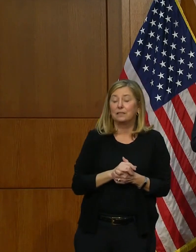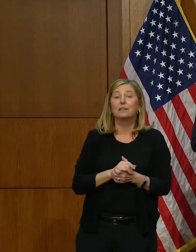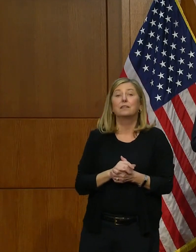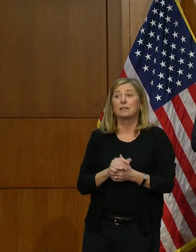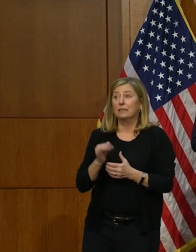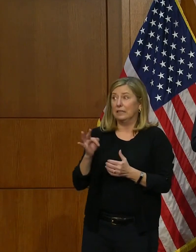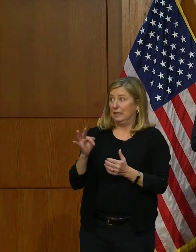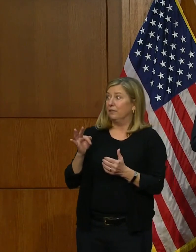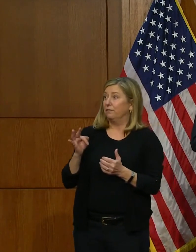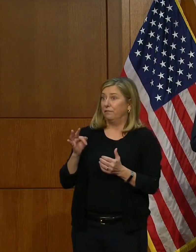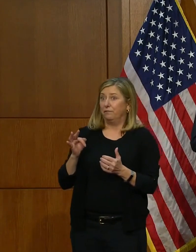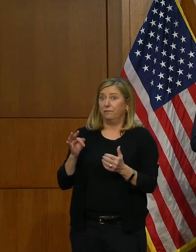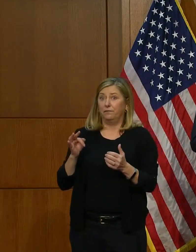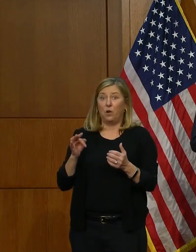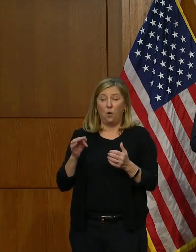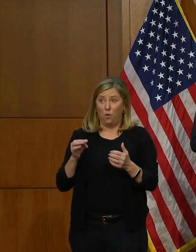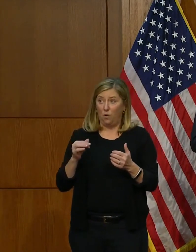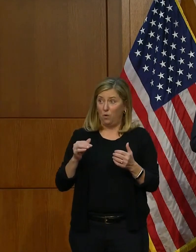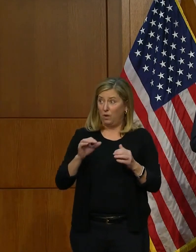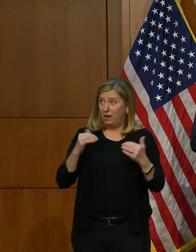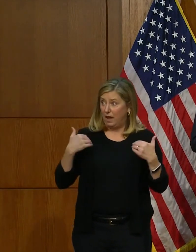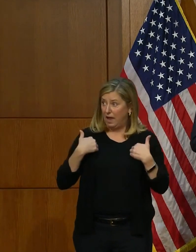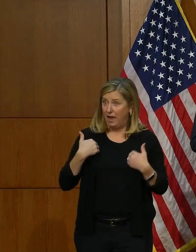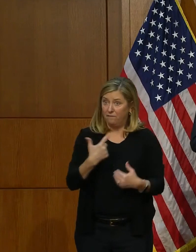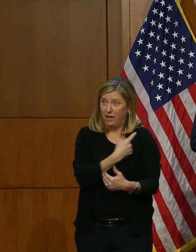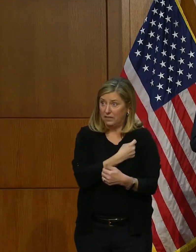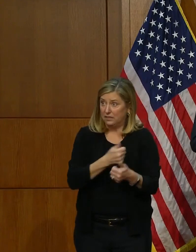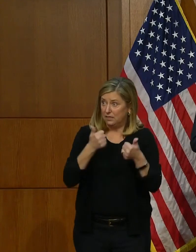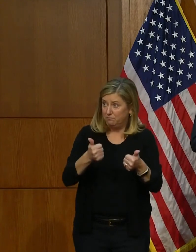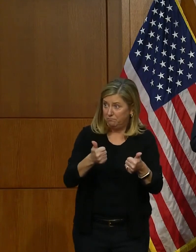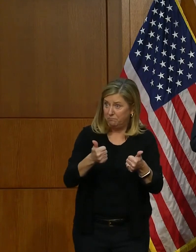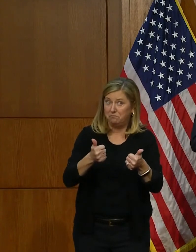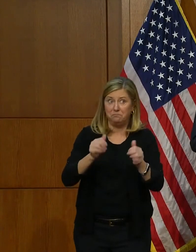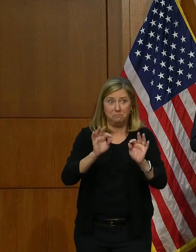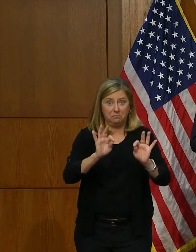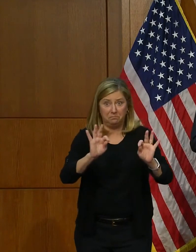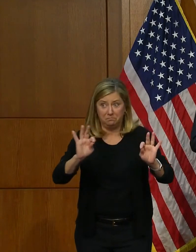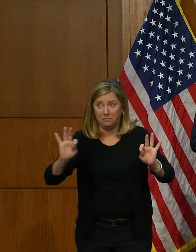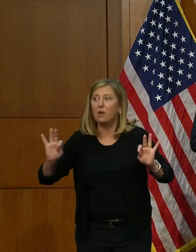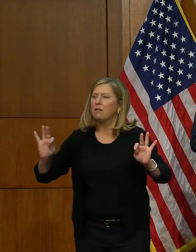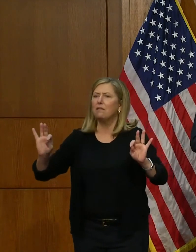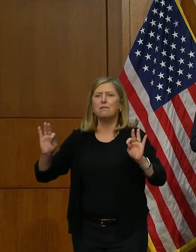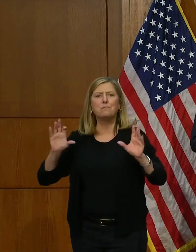REMARKS THAT, UM. IF EVERYONE